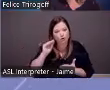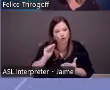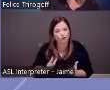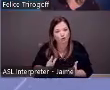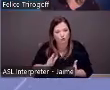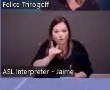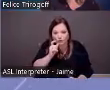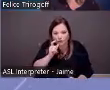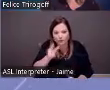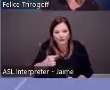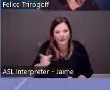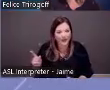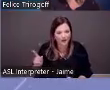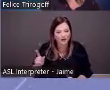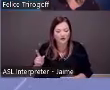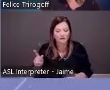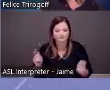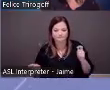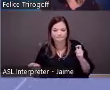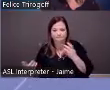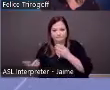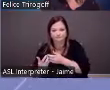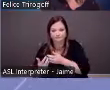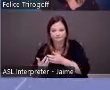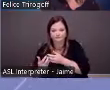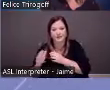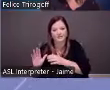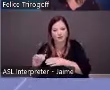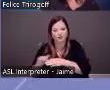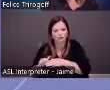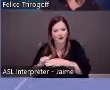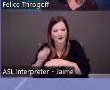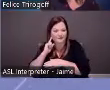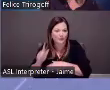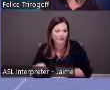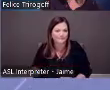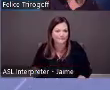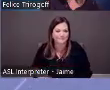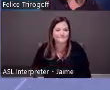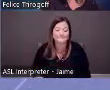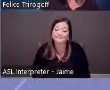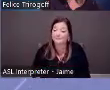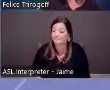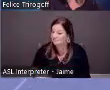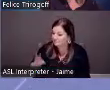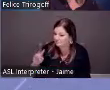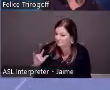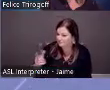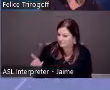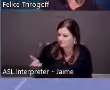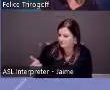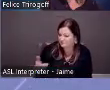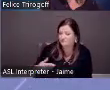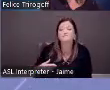to be able to tailor the training in that direction. Will, would you add to that? Yeah, I think I'm going